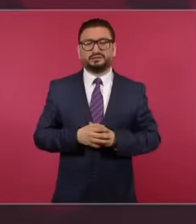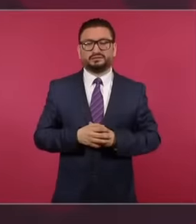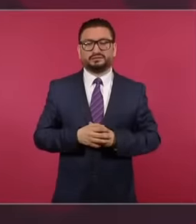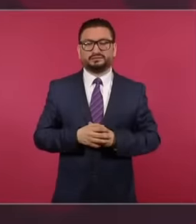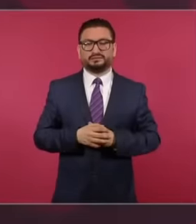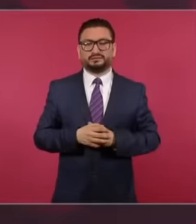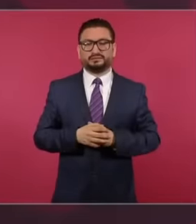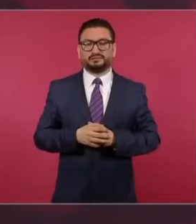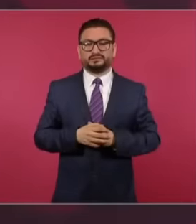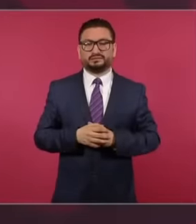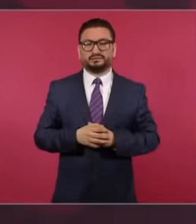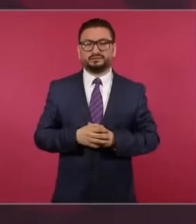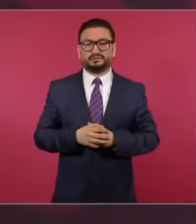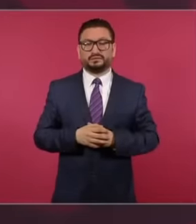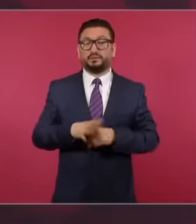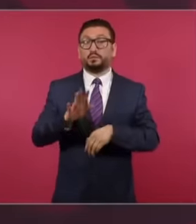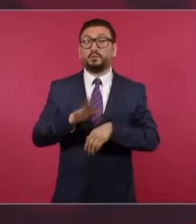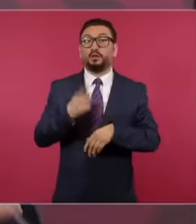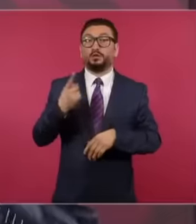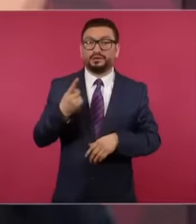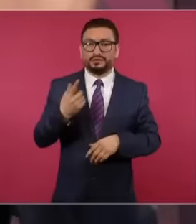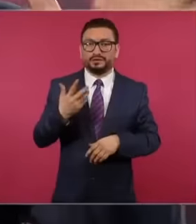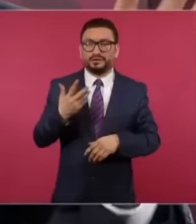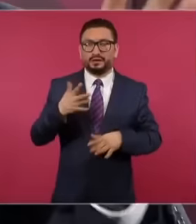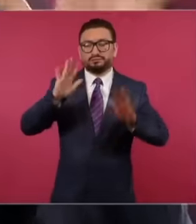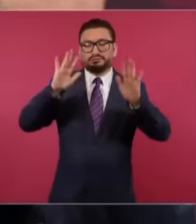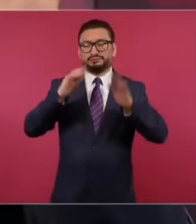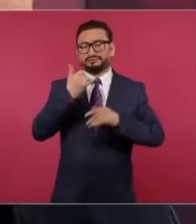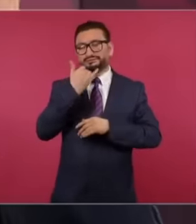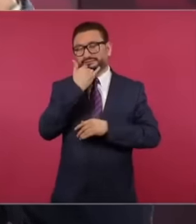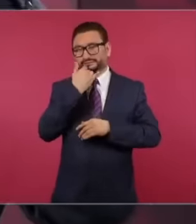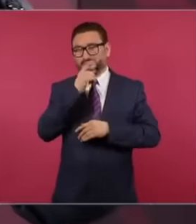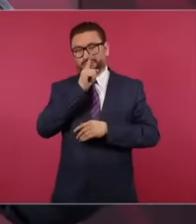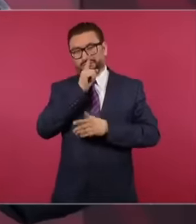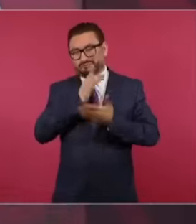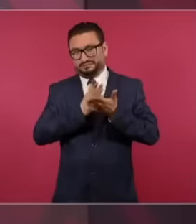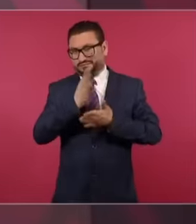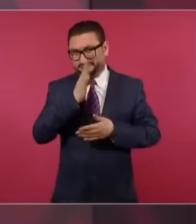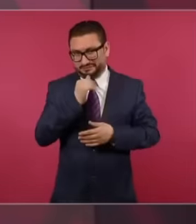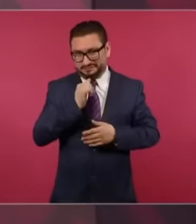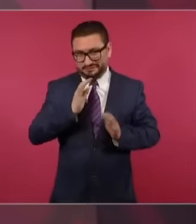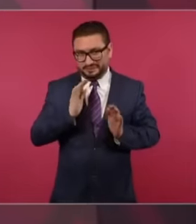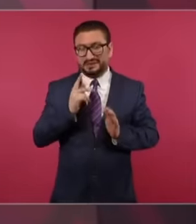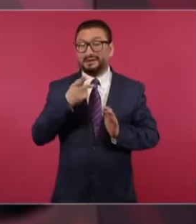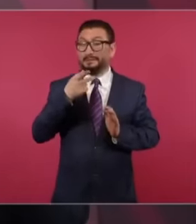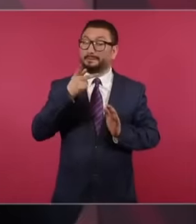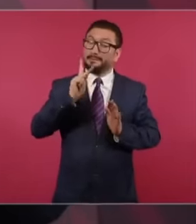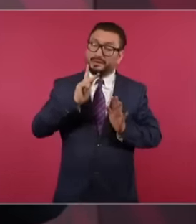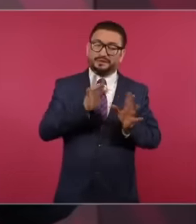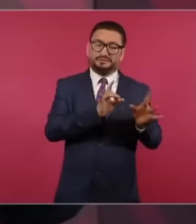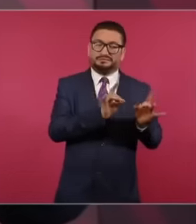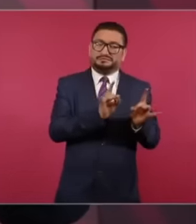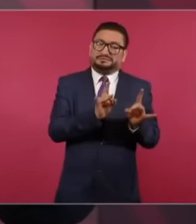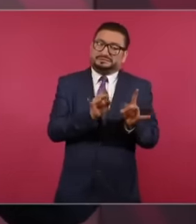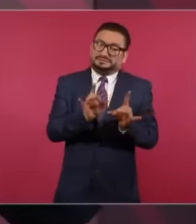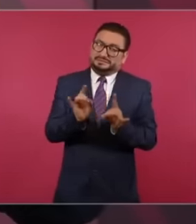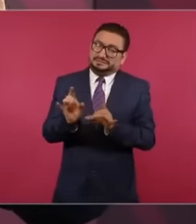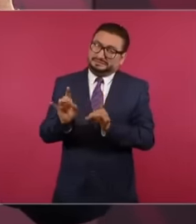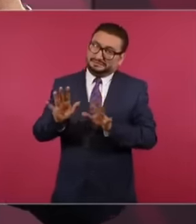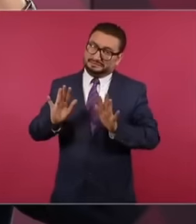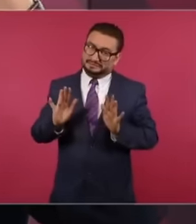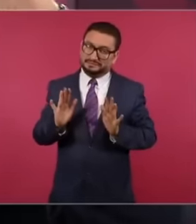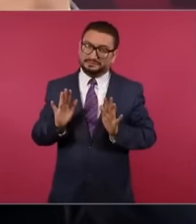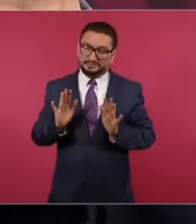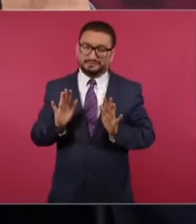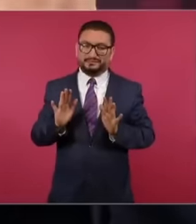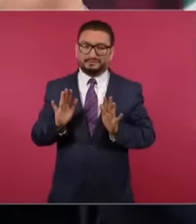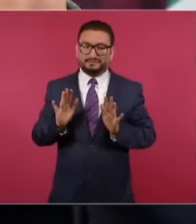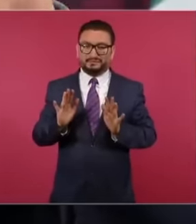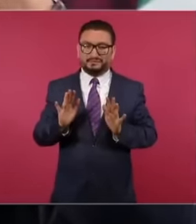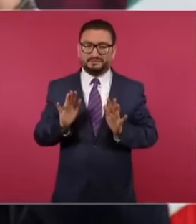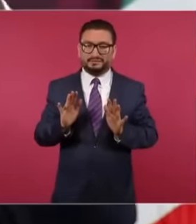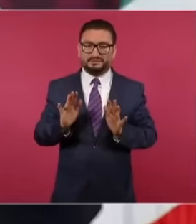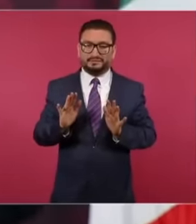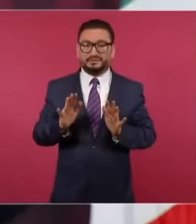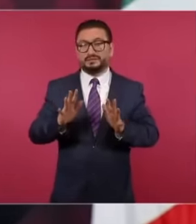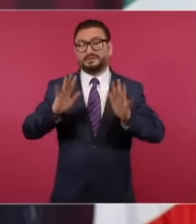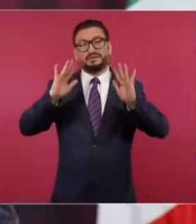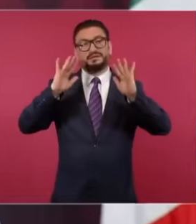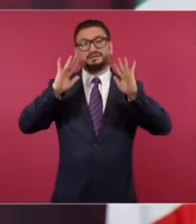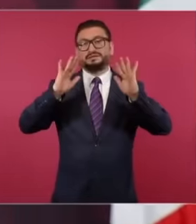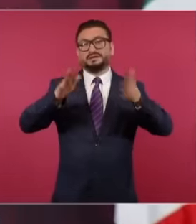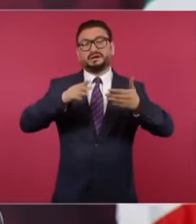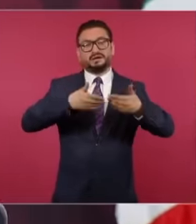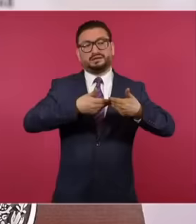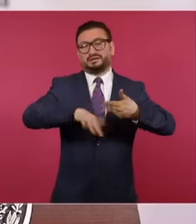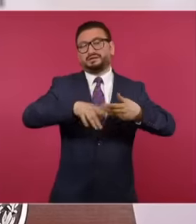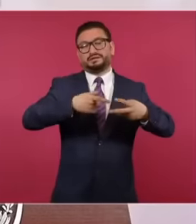I don't touch, I don't get involved, but in any circumstance this It has already started